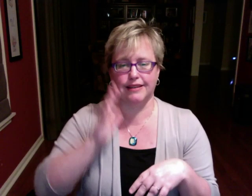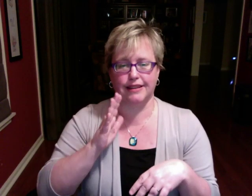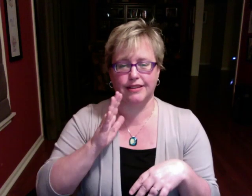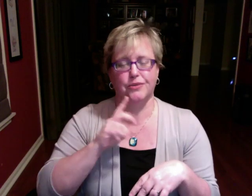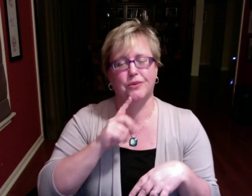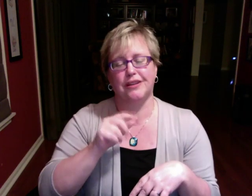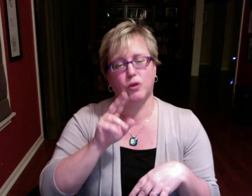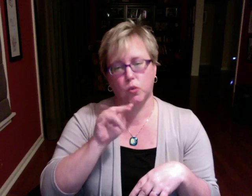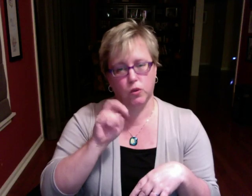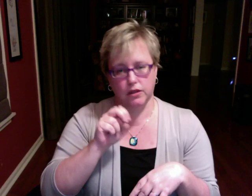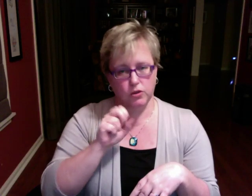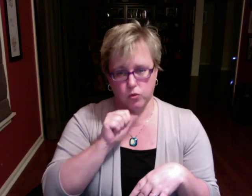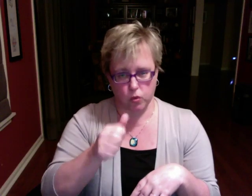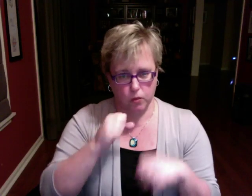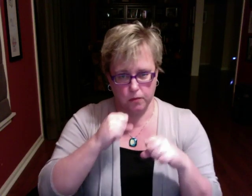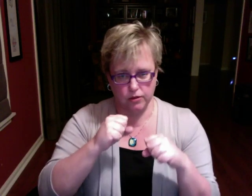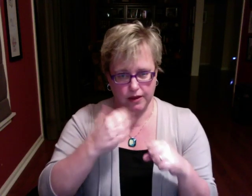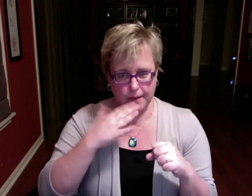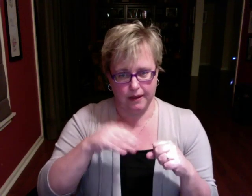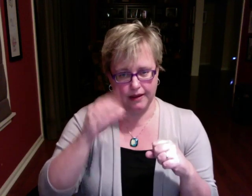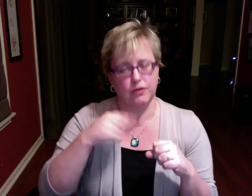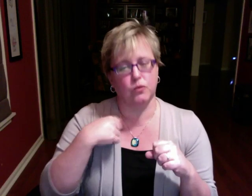Unions don’t protect bad teachers.